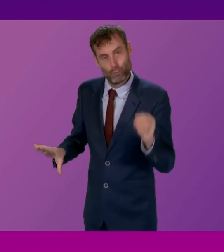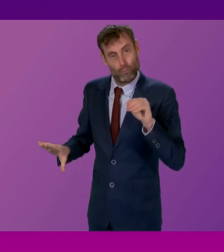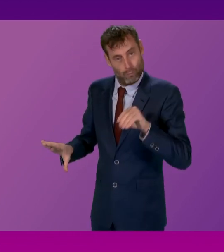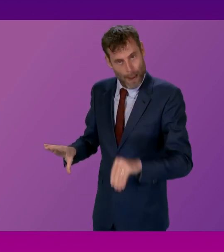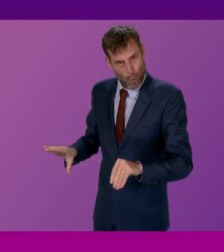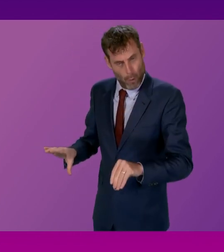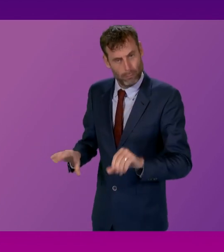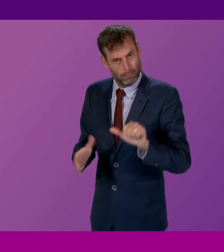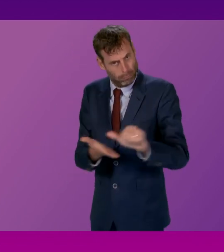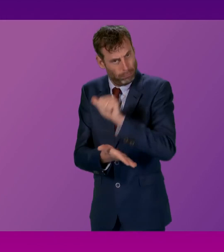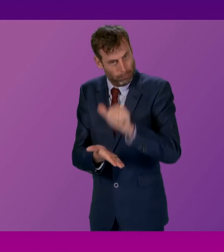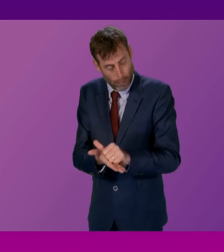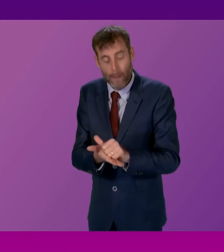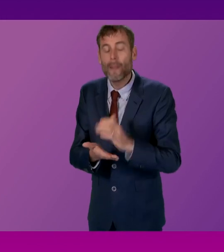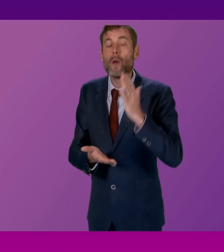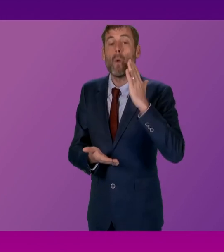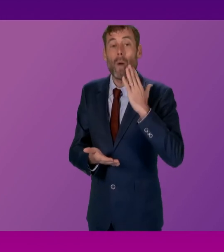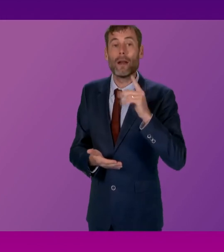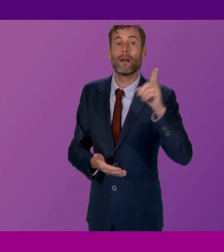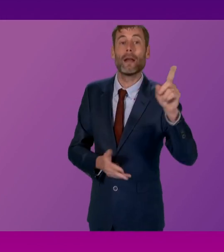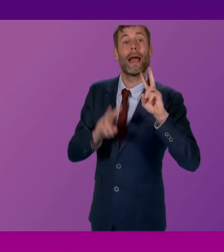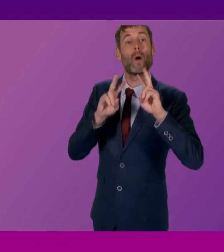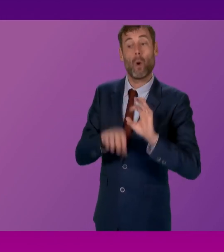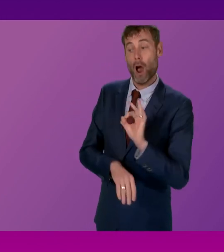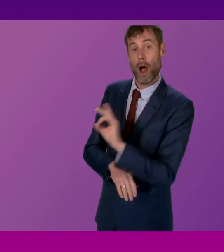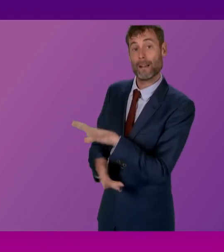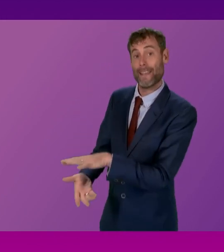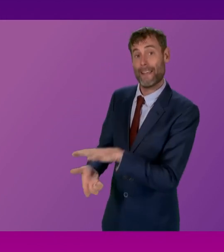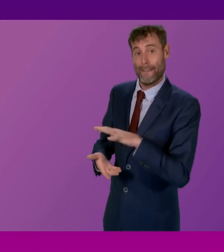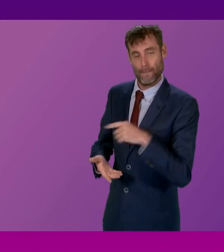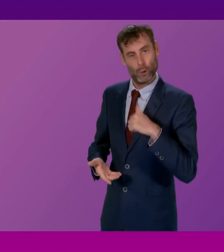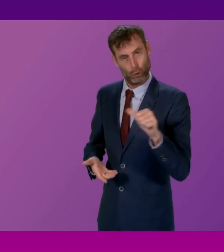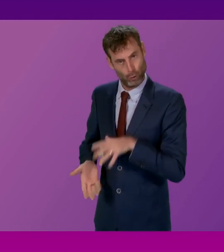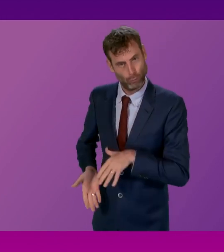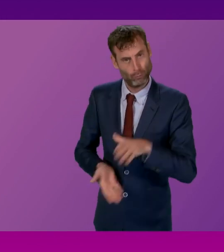the inquiry when that is requested. That is why we are in the process of handing over 14,000 messages.